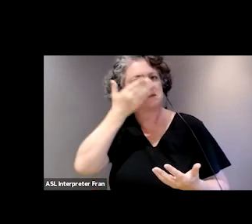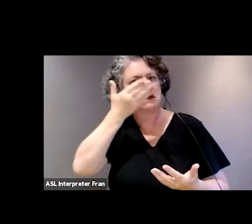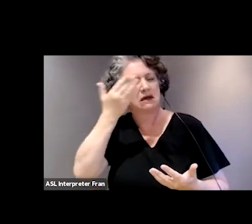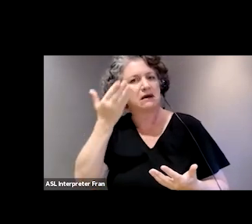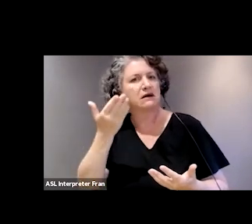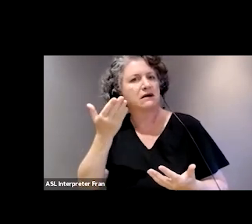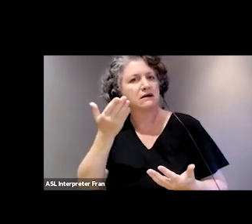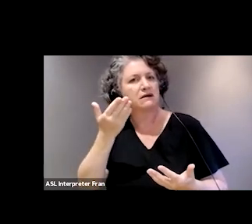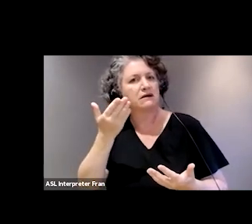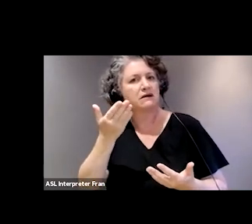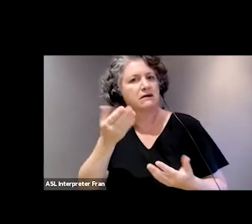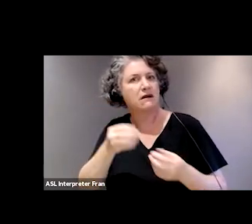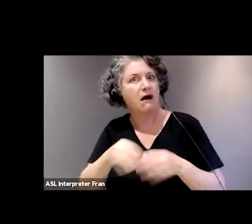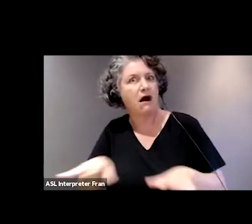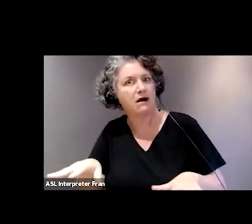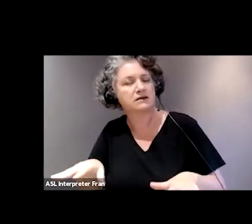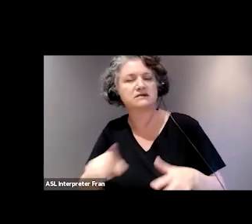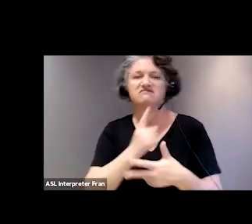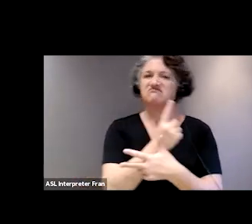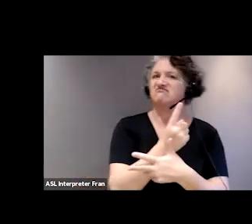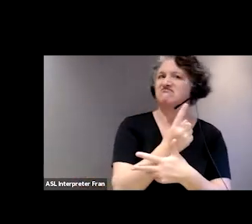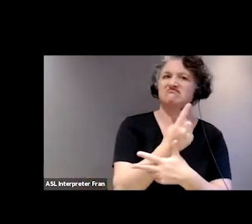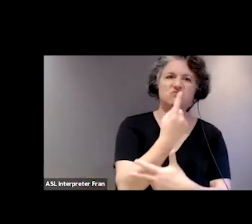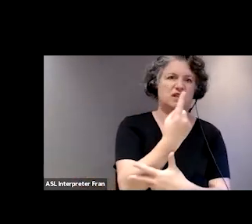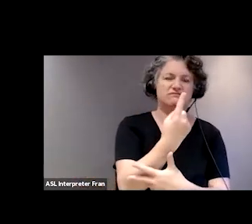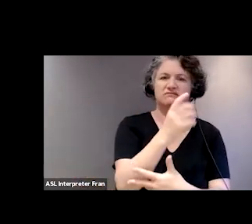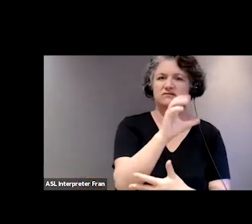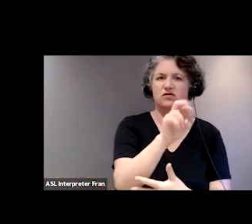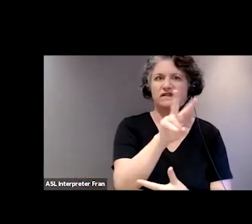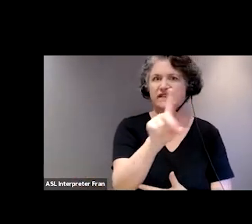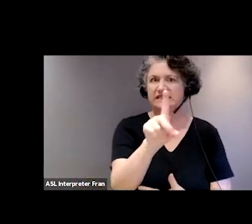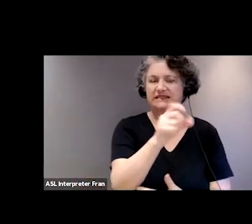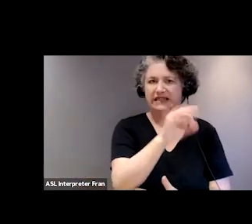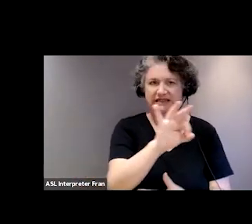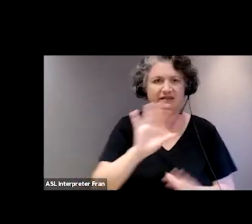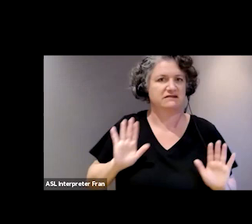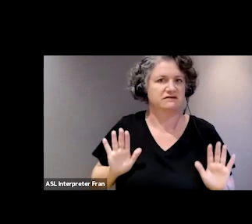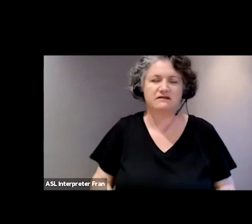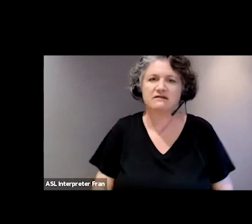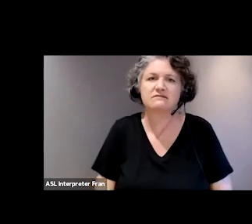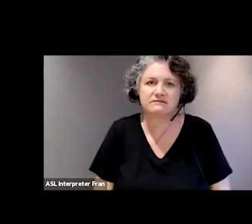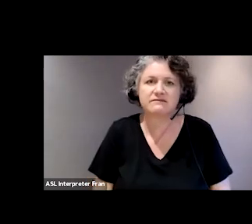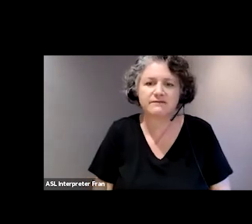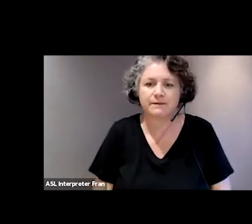the cardinal symptoms of a cold or flu. I mean, when we have a stuffed up nose, often that can impact our taste and smell but it is a little bit of a different symptom than